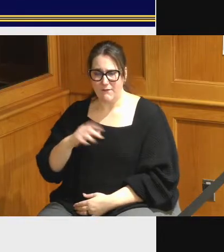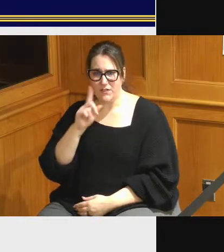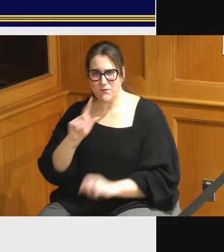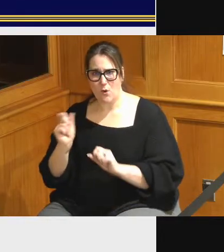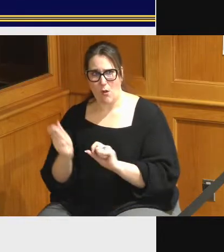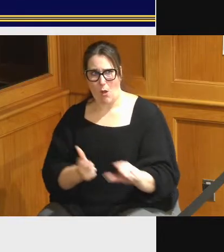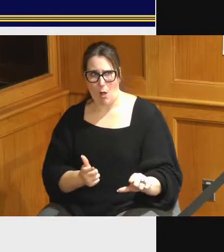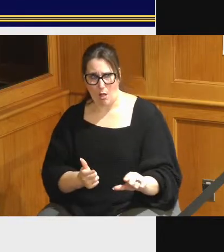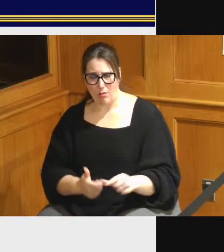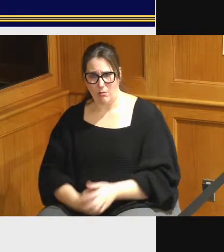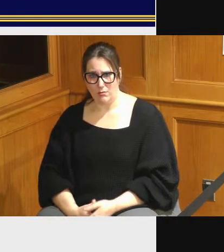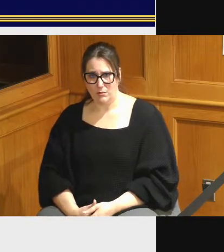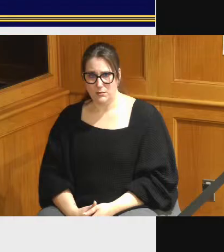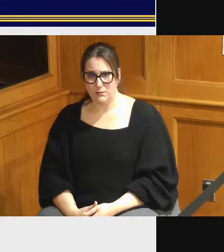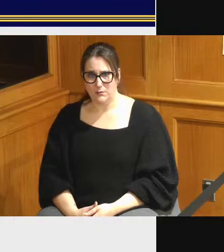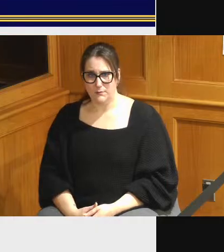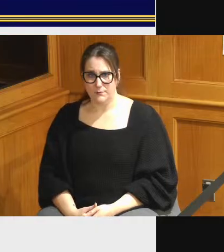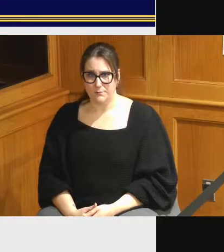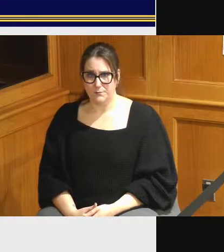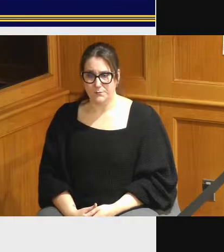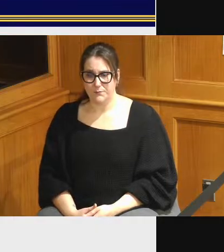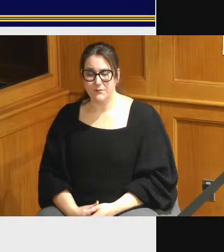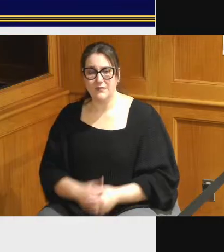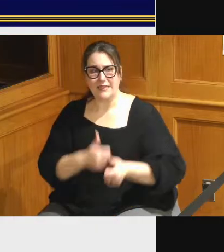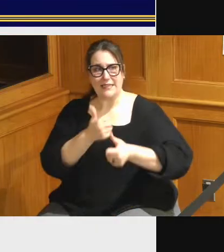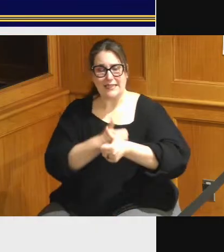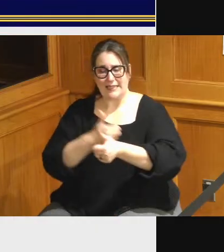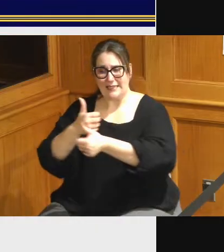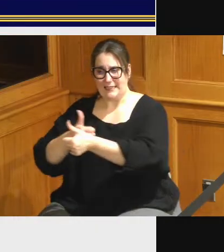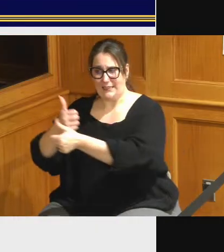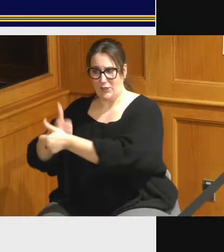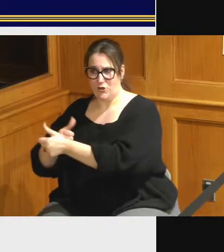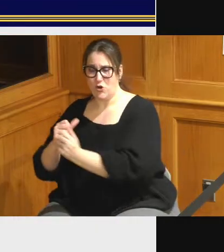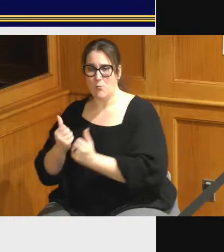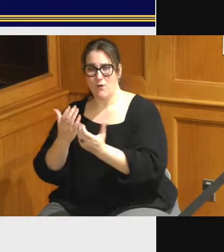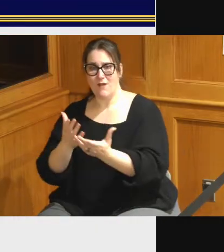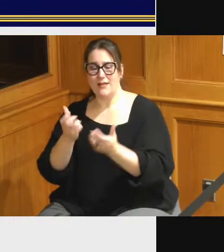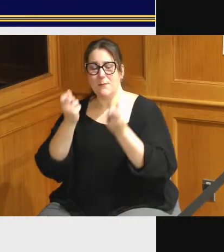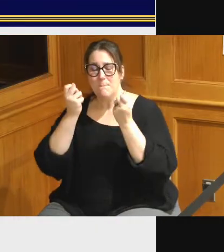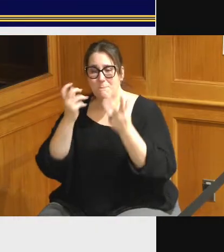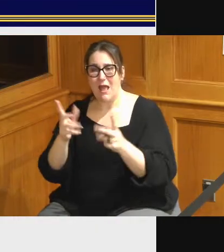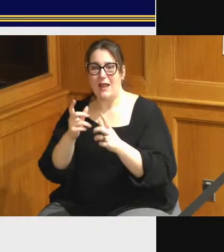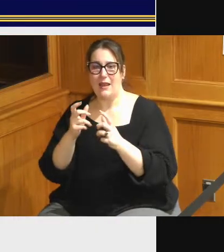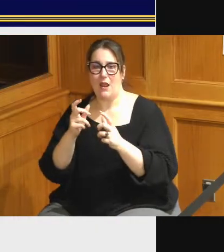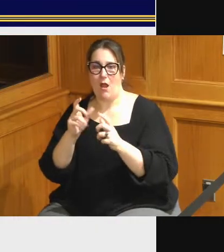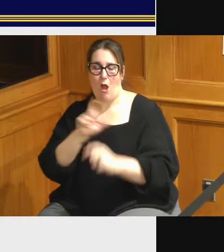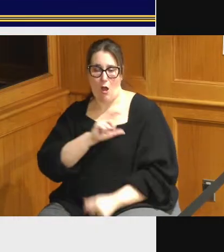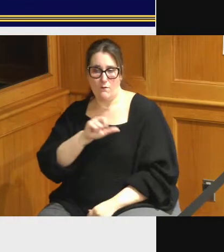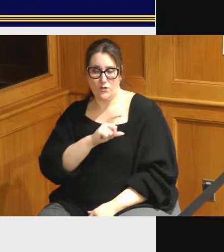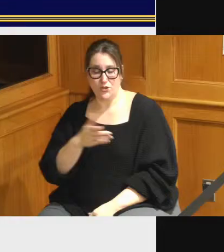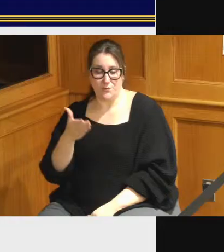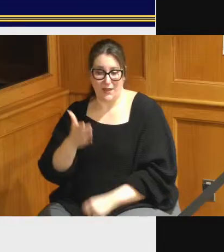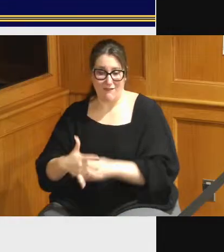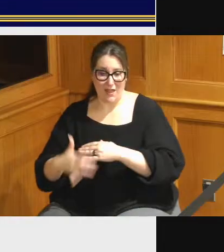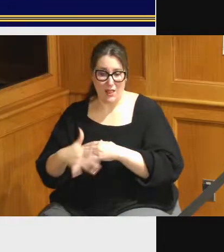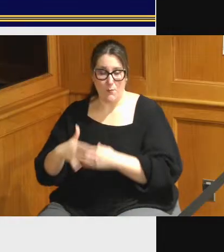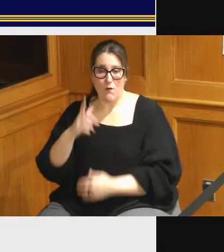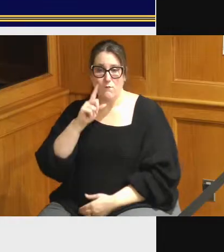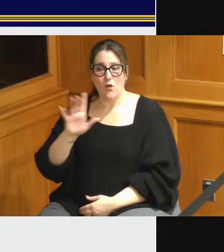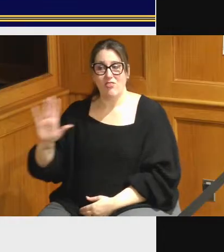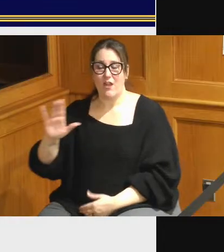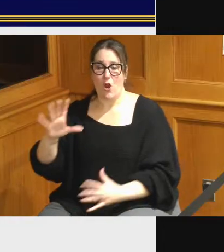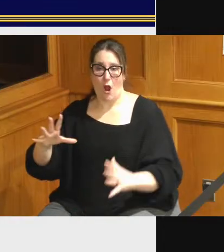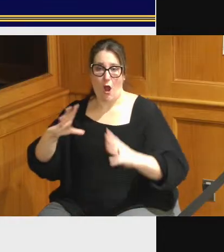So each one of these divisions provides many many officers to be out there on their off-duty time